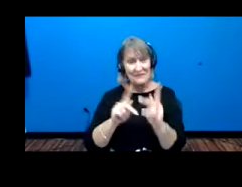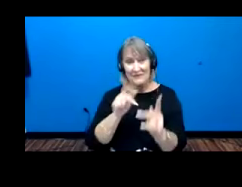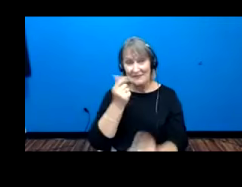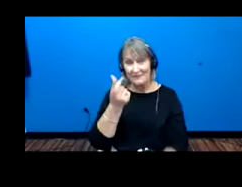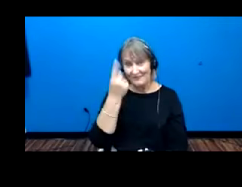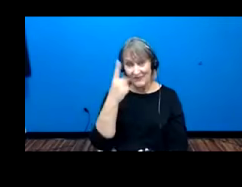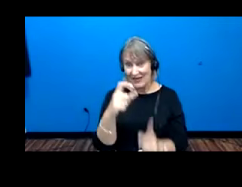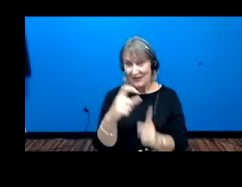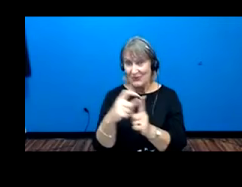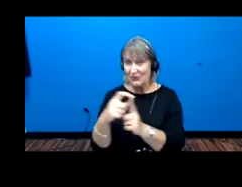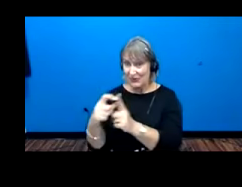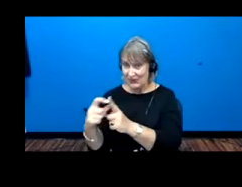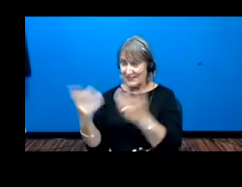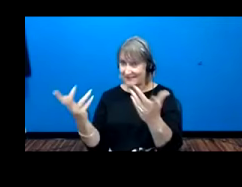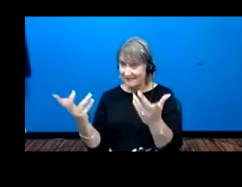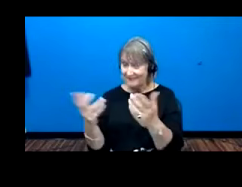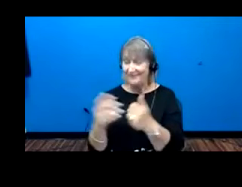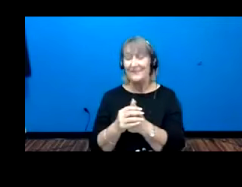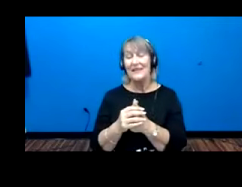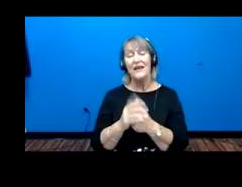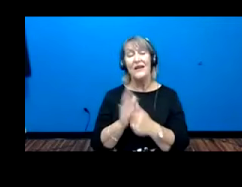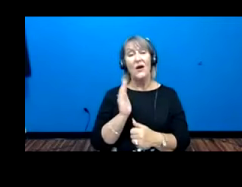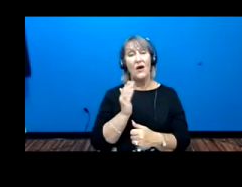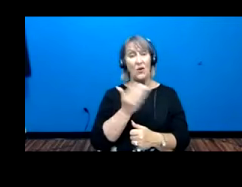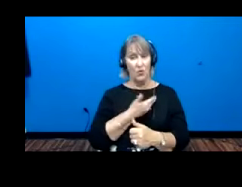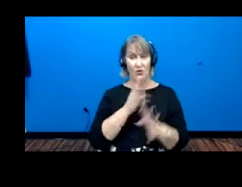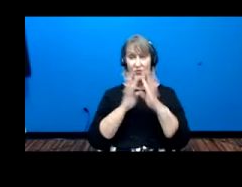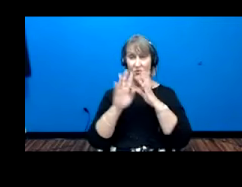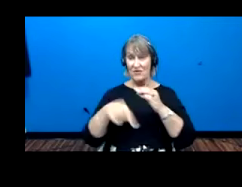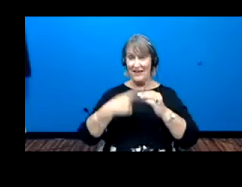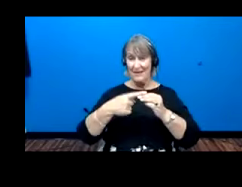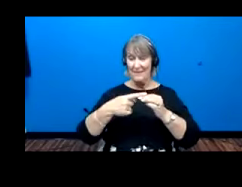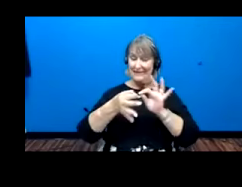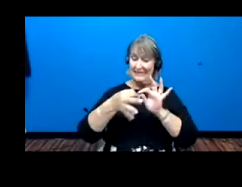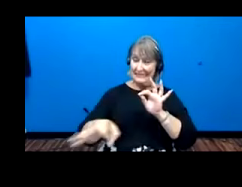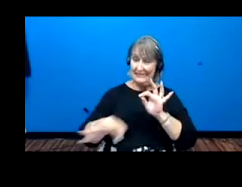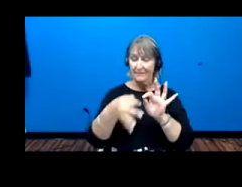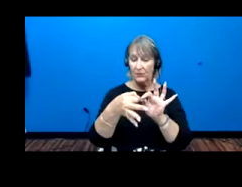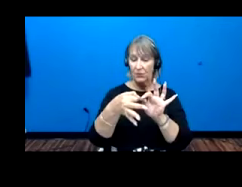So when we're talking about simplifying this, we're building upon the work that,